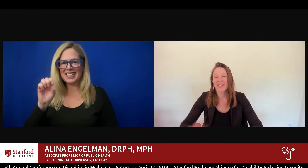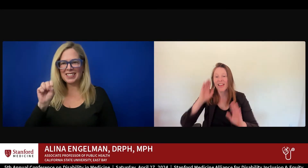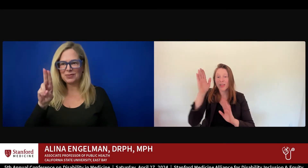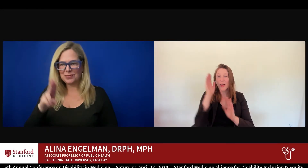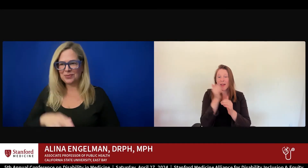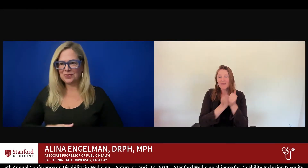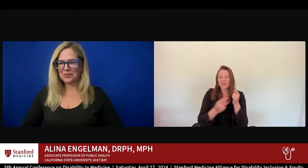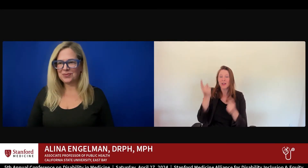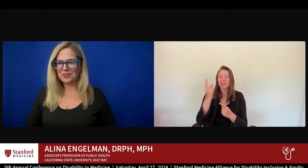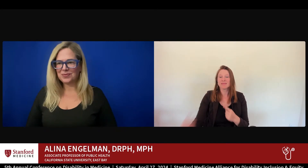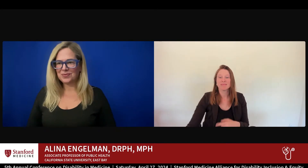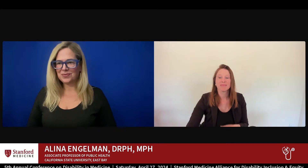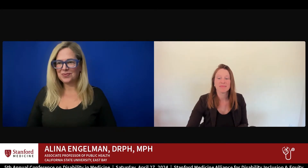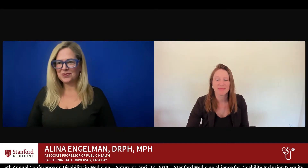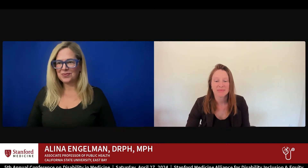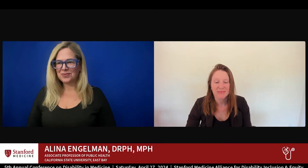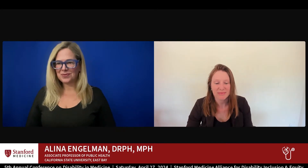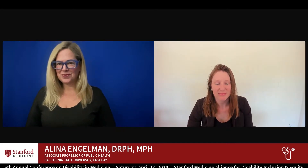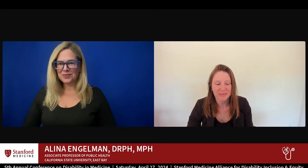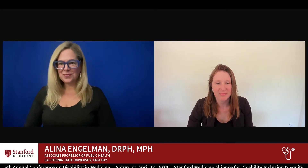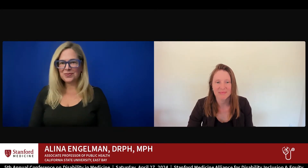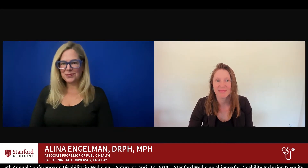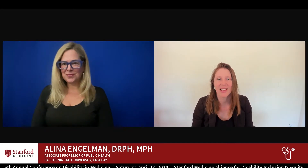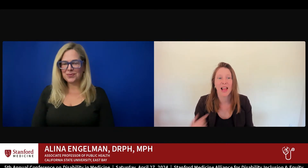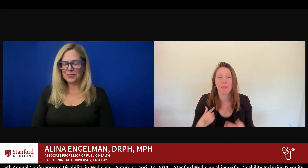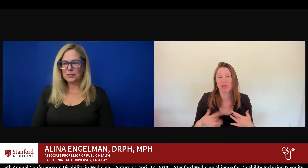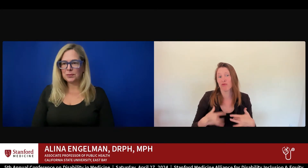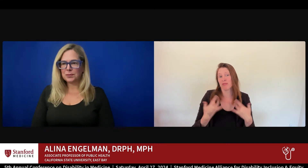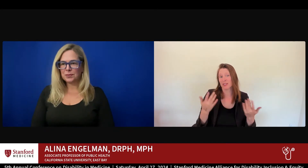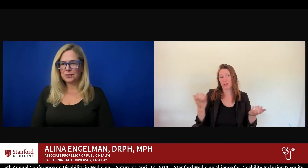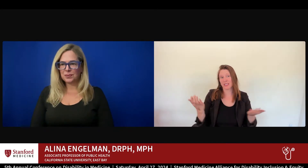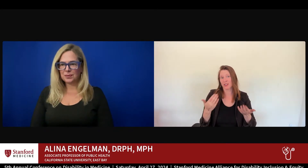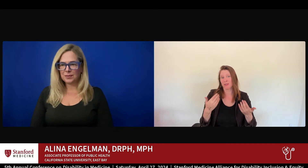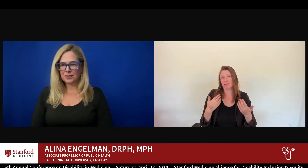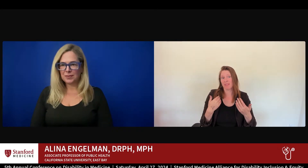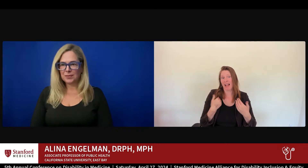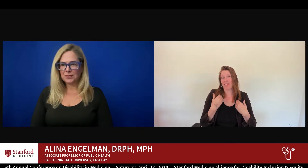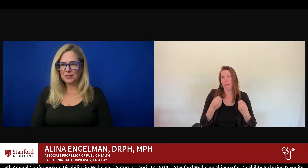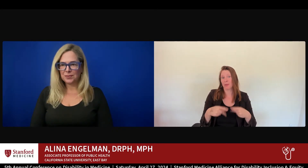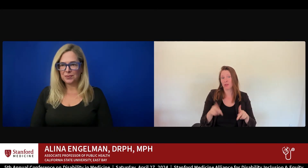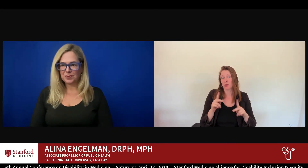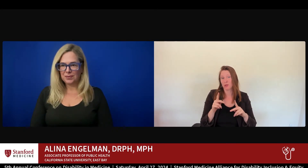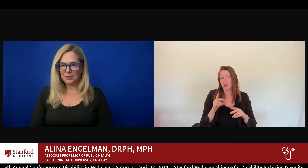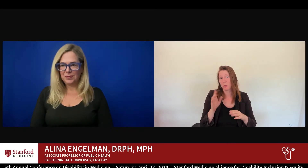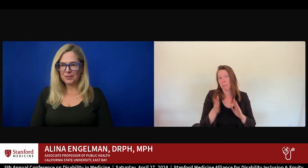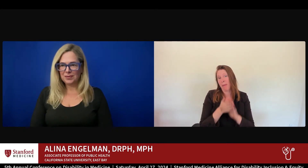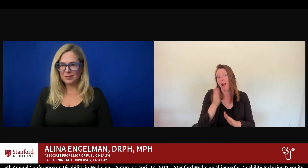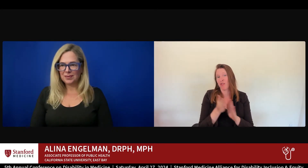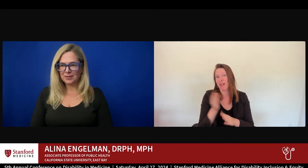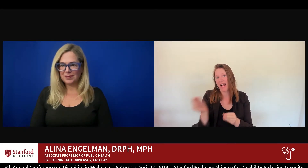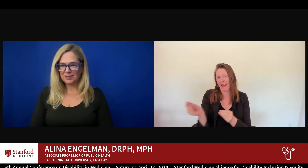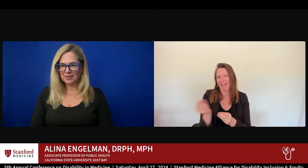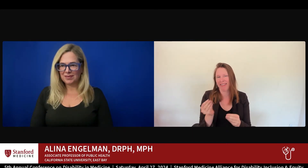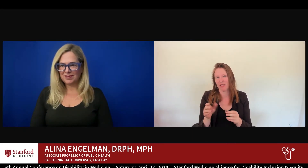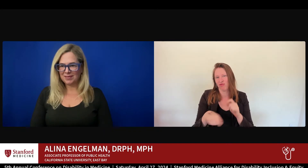Alina Engelman: Well, hello everyone. I am absolutely thrilled to have the opportunity